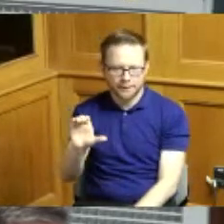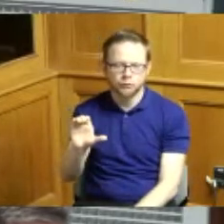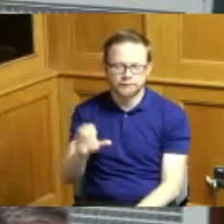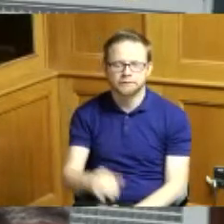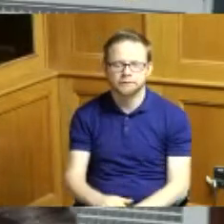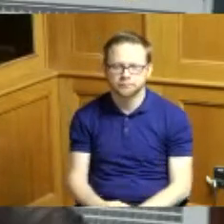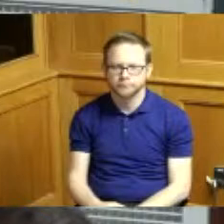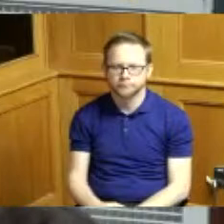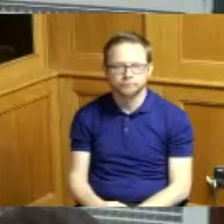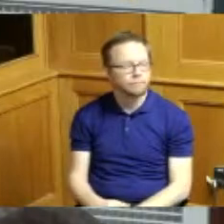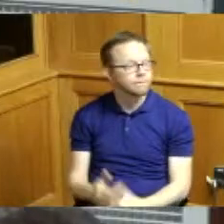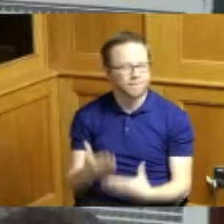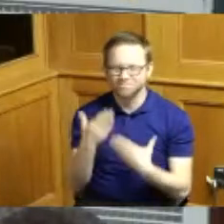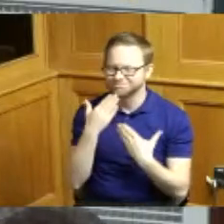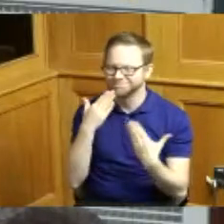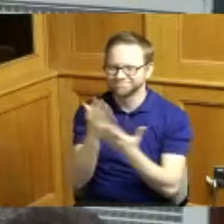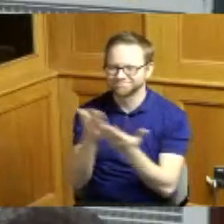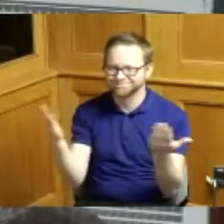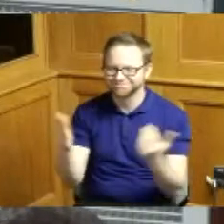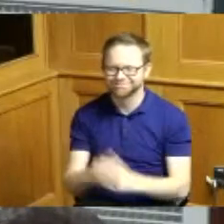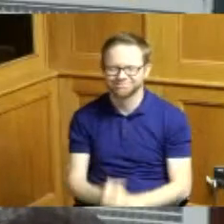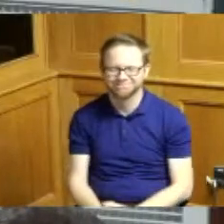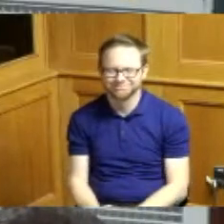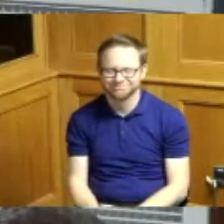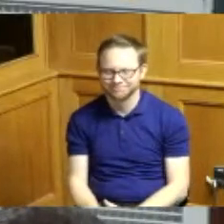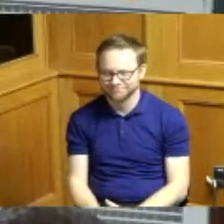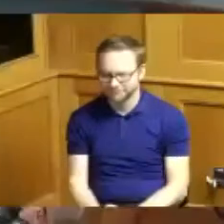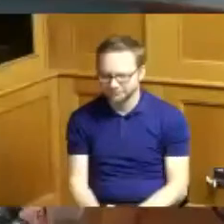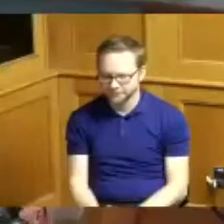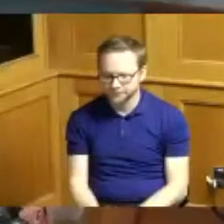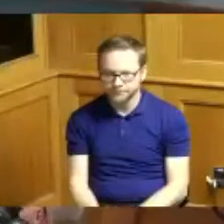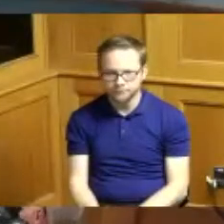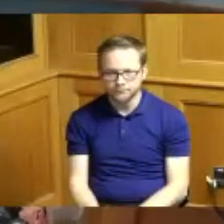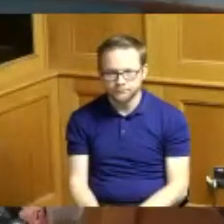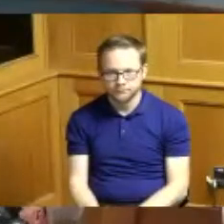thank you thank you thank you very much yes um let me take a picture I'm trying